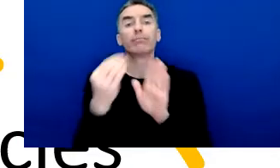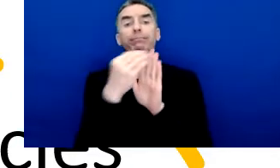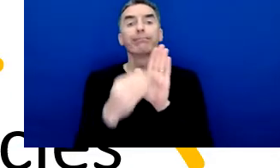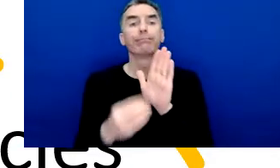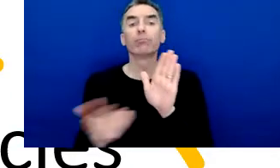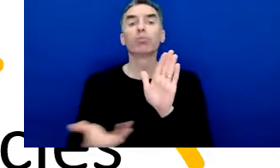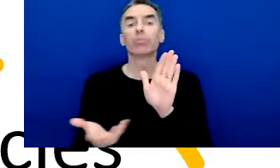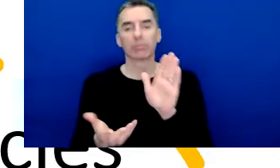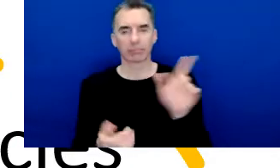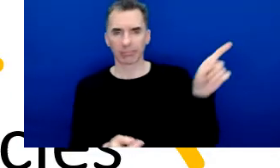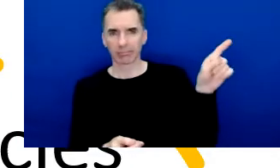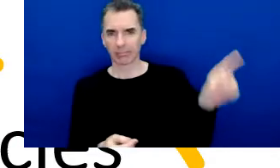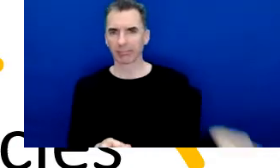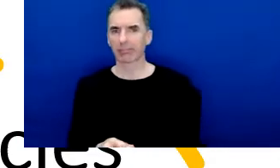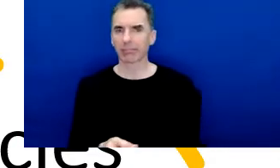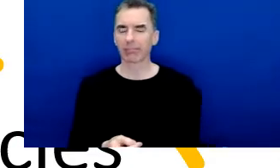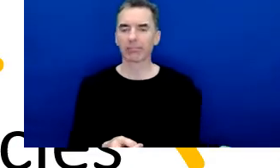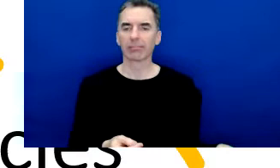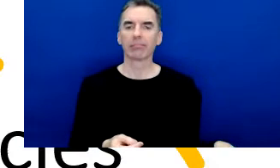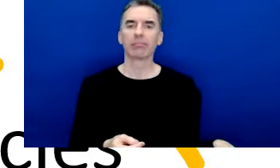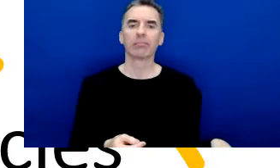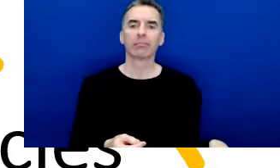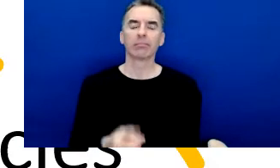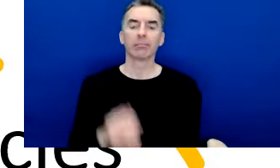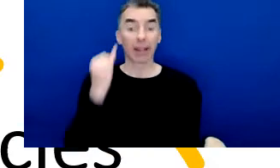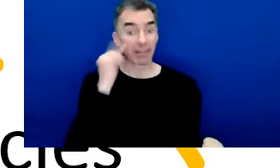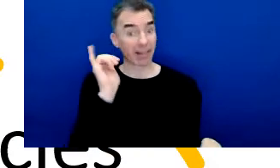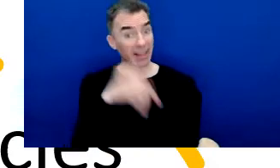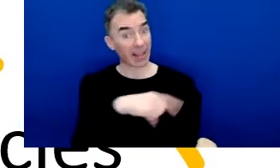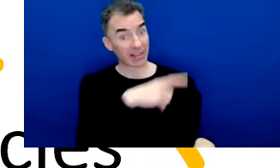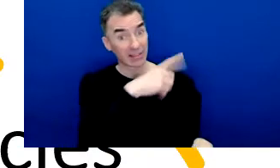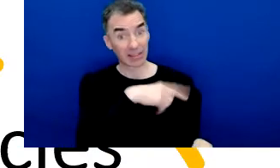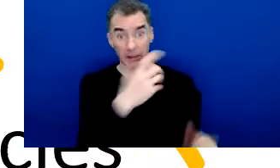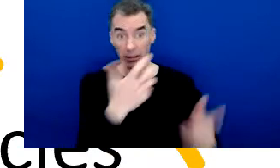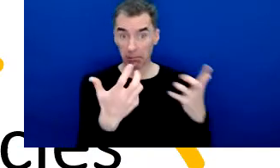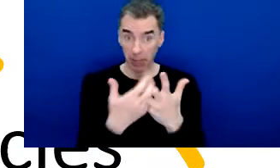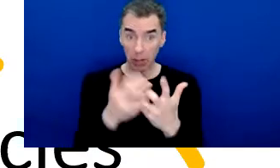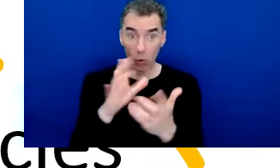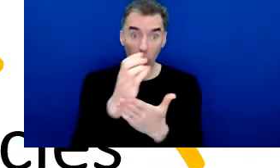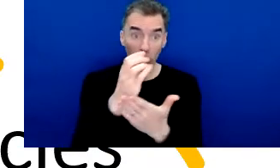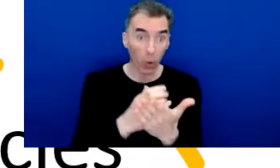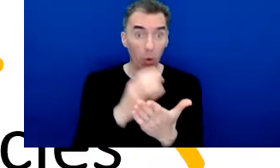if it's applicable to the to the course or to the occupation, punctuality,